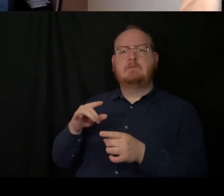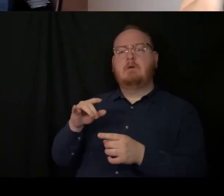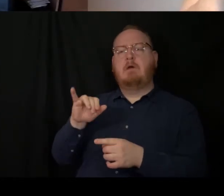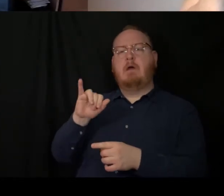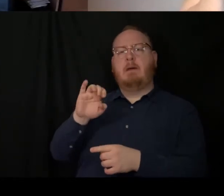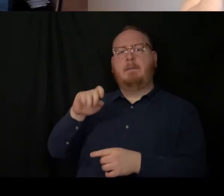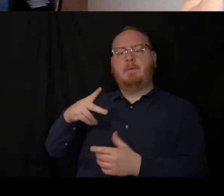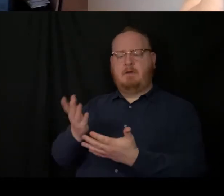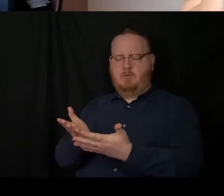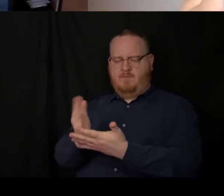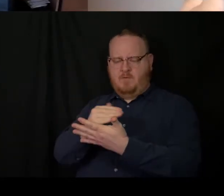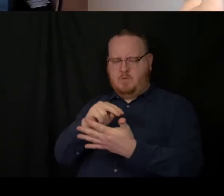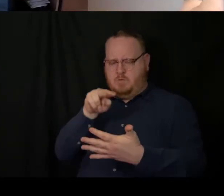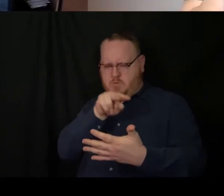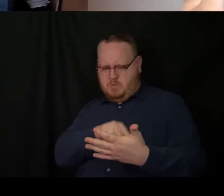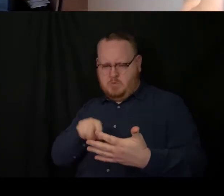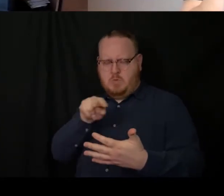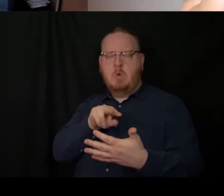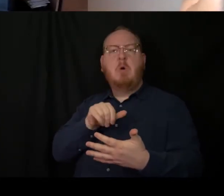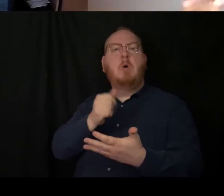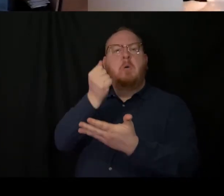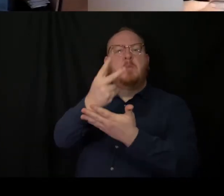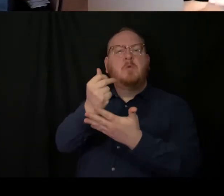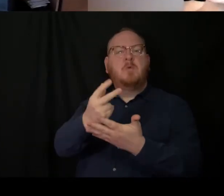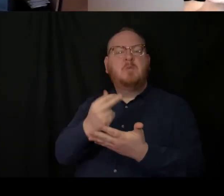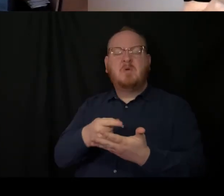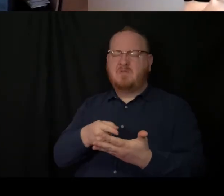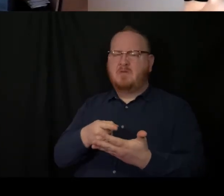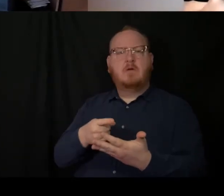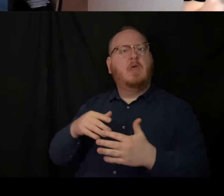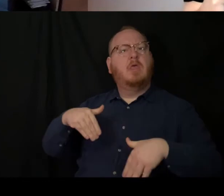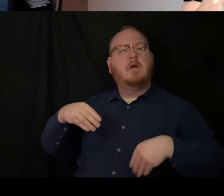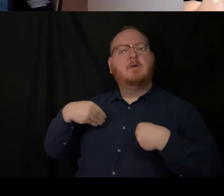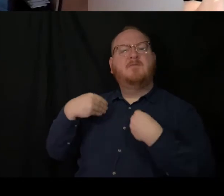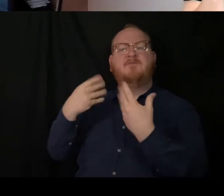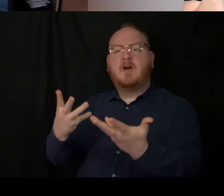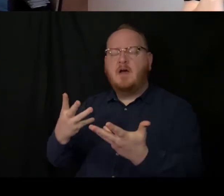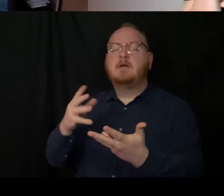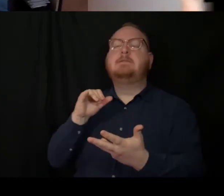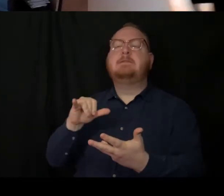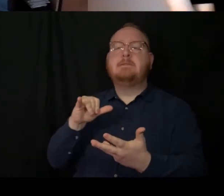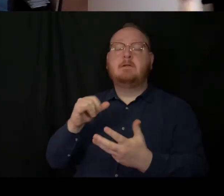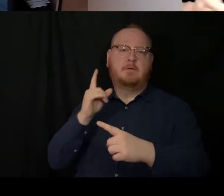was granted through that student was not given those services and that has to be done through a